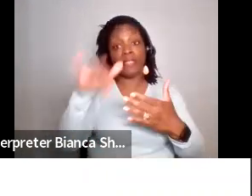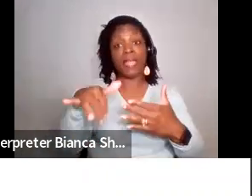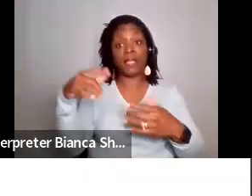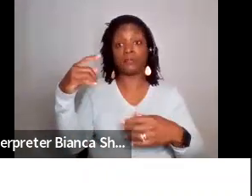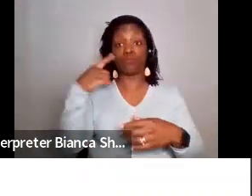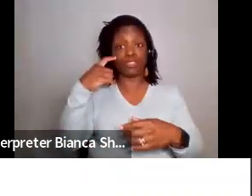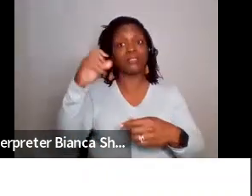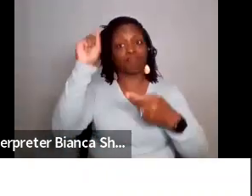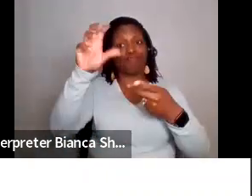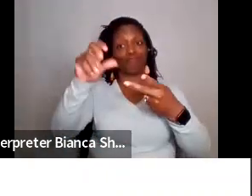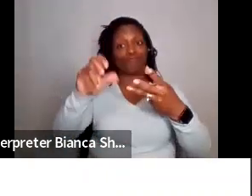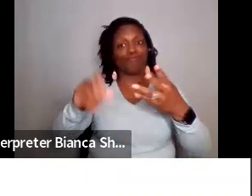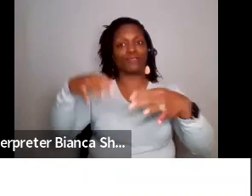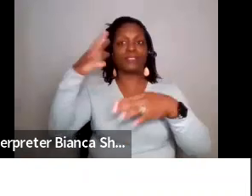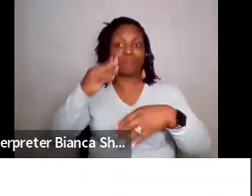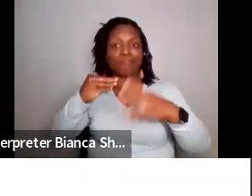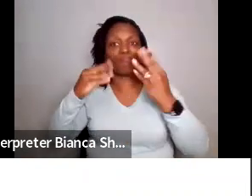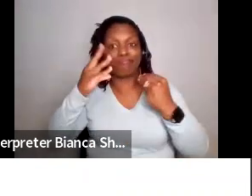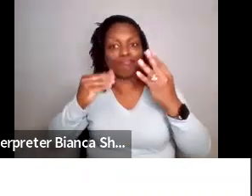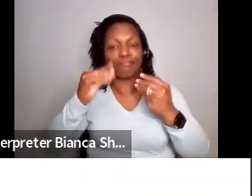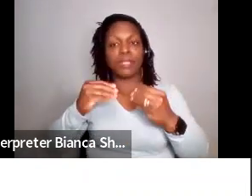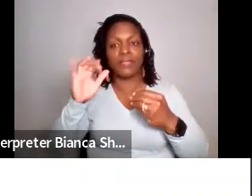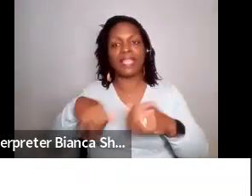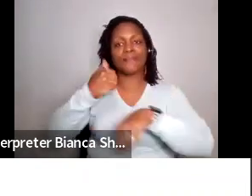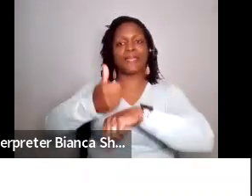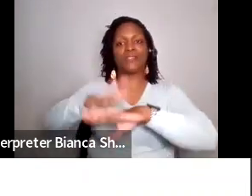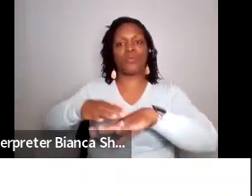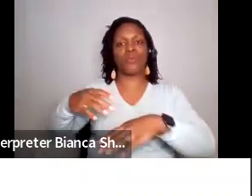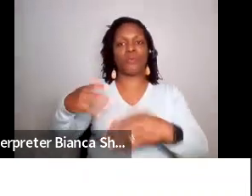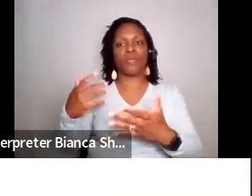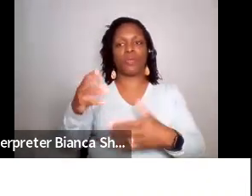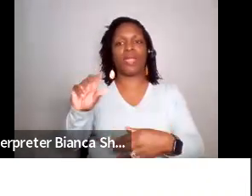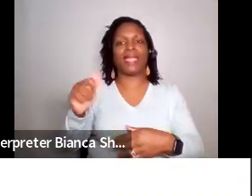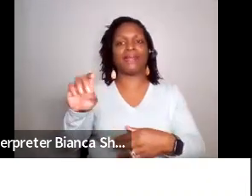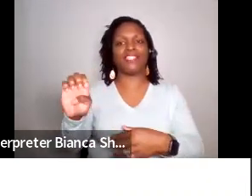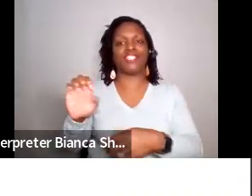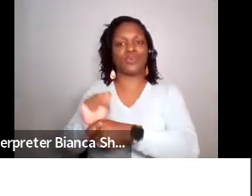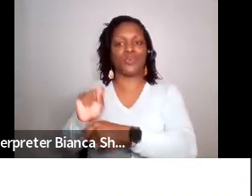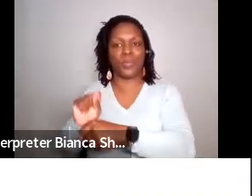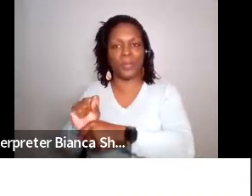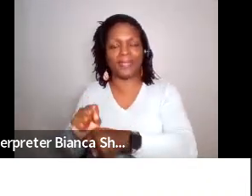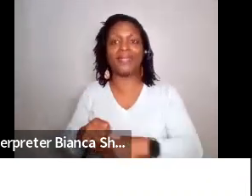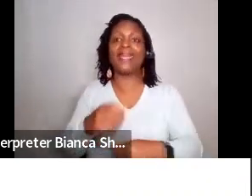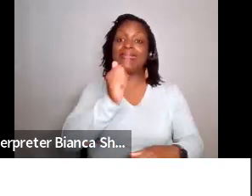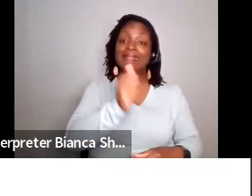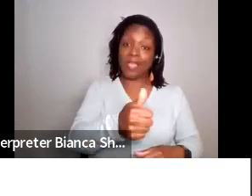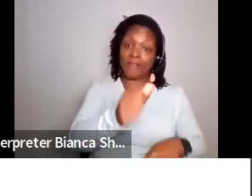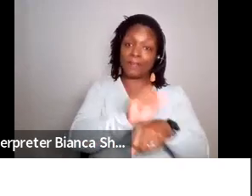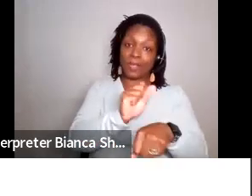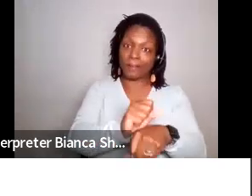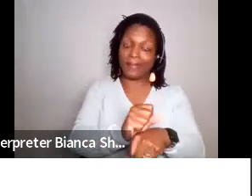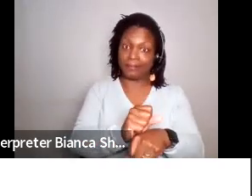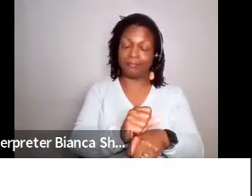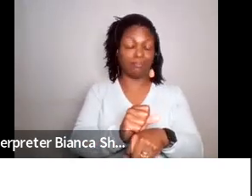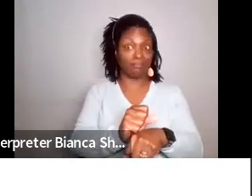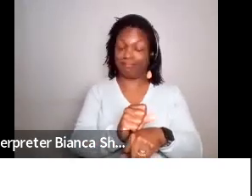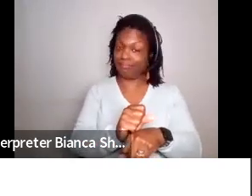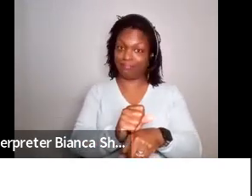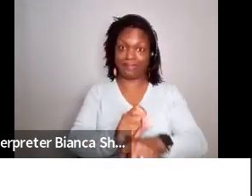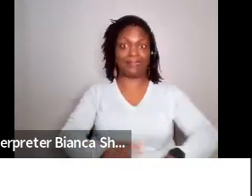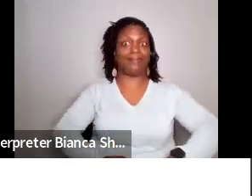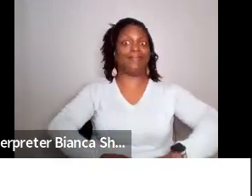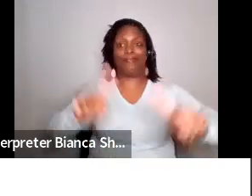This is all based on wage employment. So self employment is another whole barbecue there.